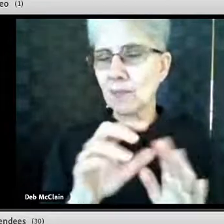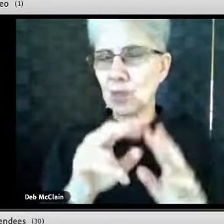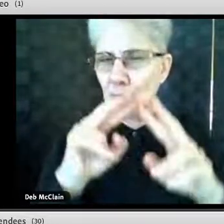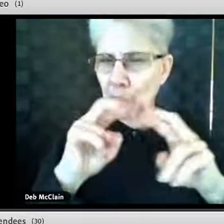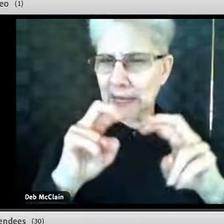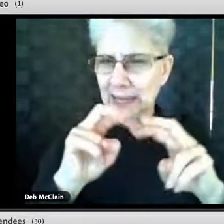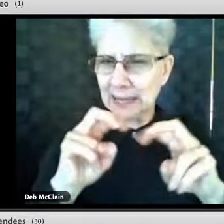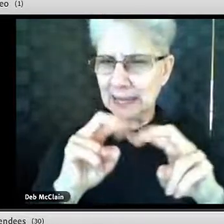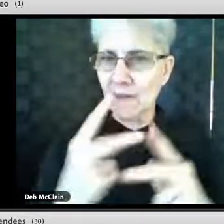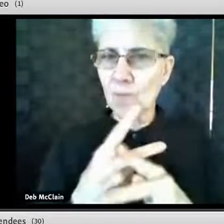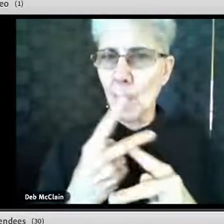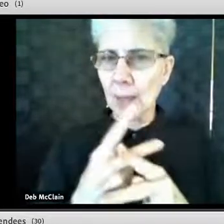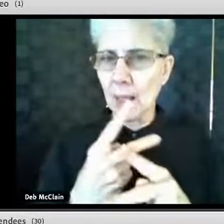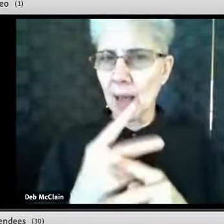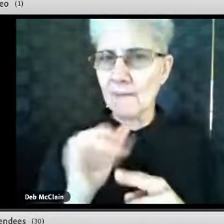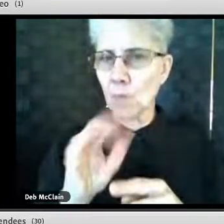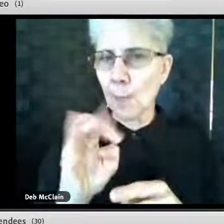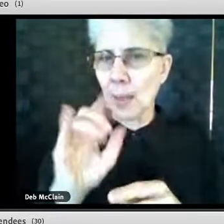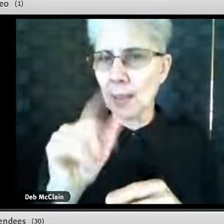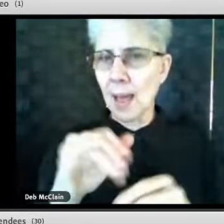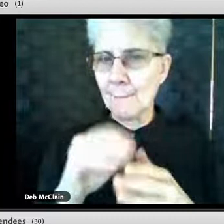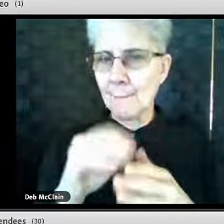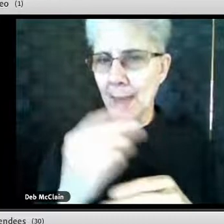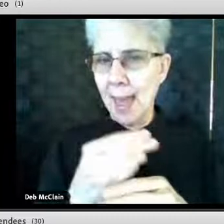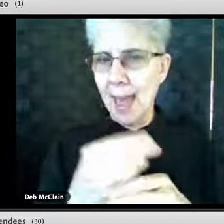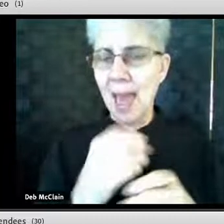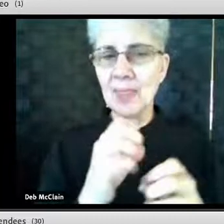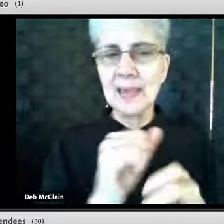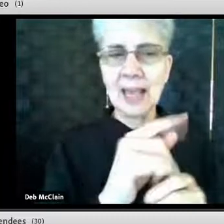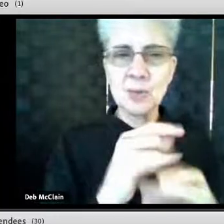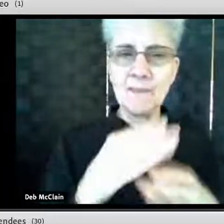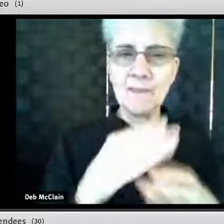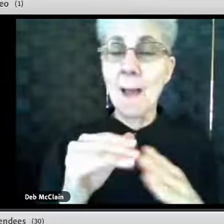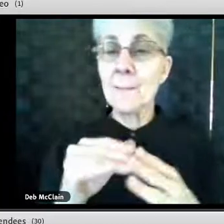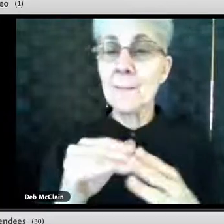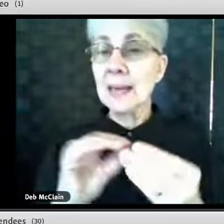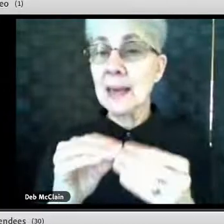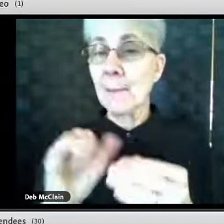so you have to do a little math formula, engagements divided by the number of impressions,